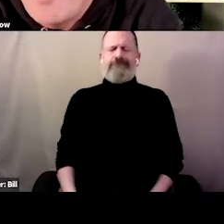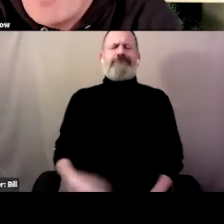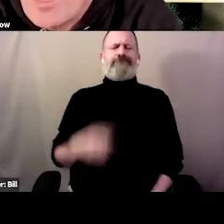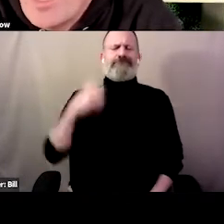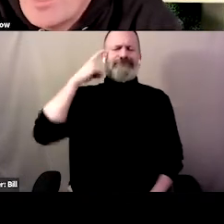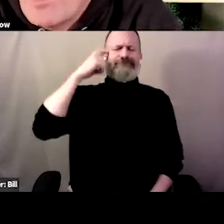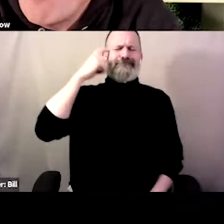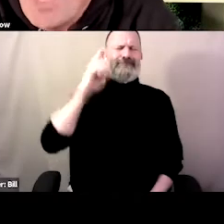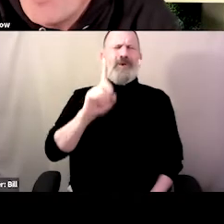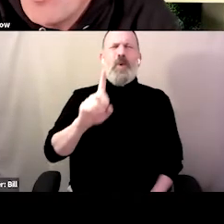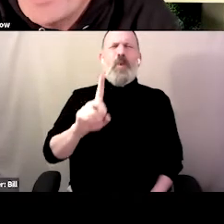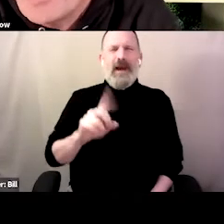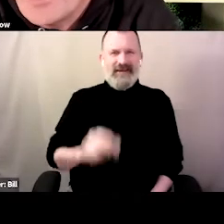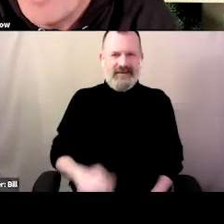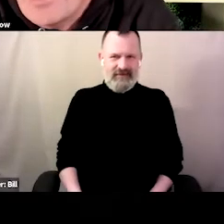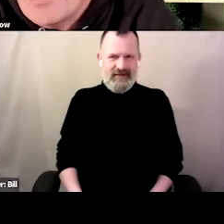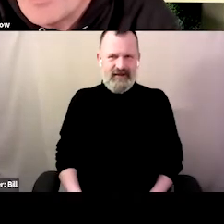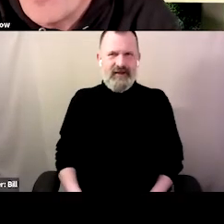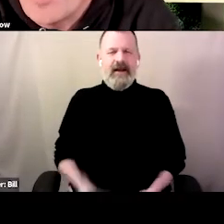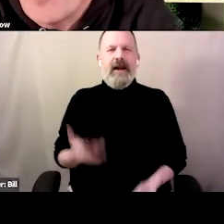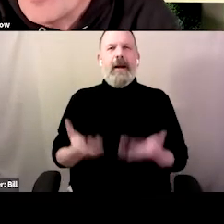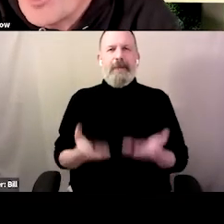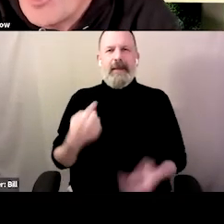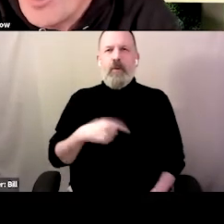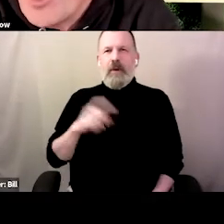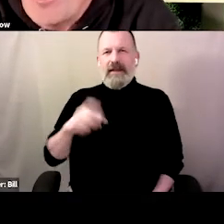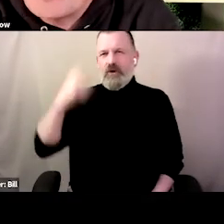CalebBarlow: Maybe we need to think about things differently from a security response